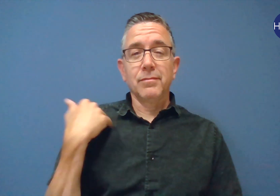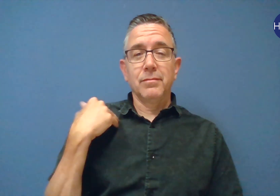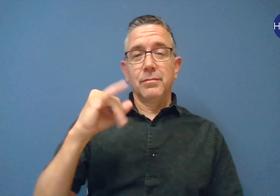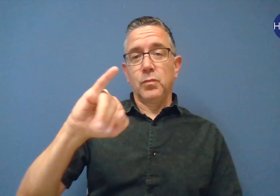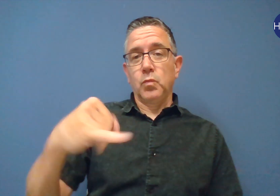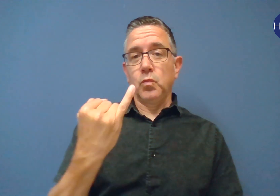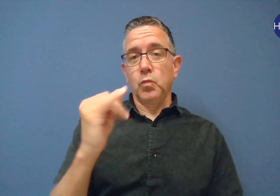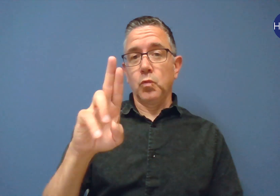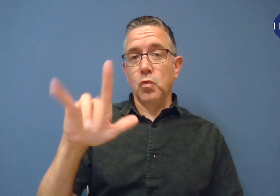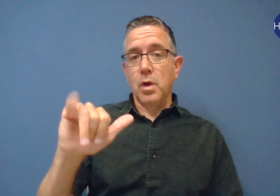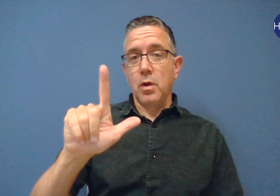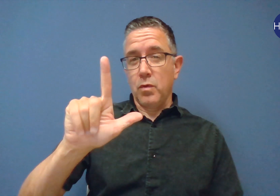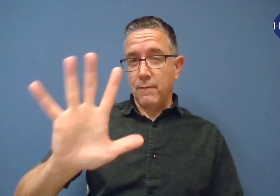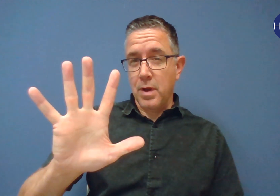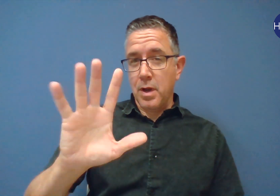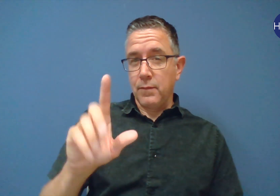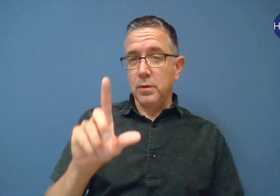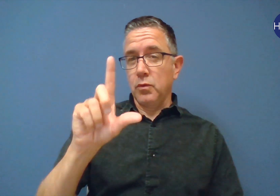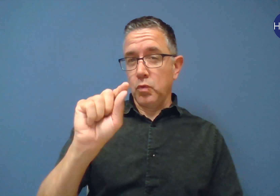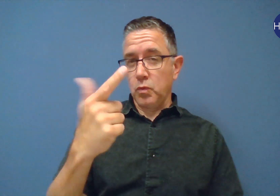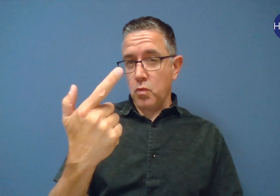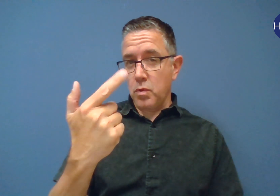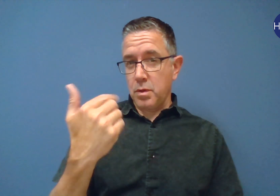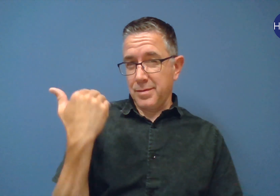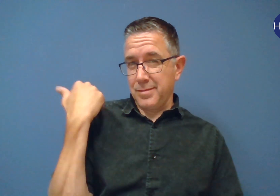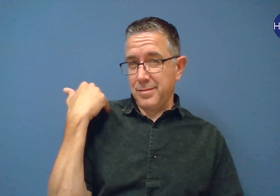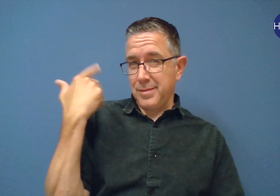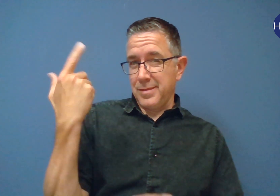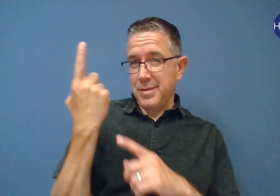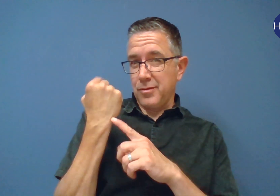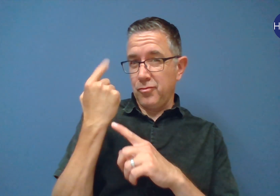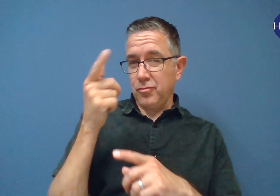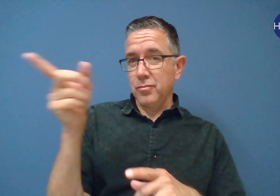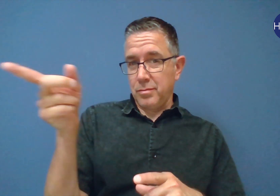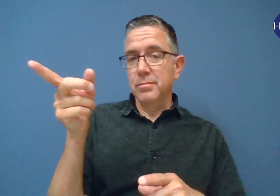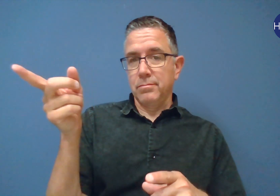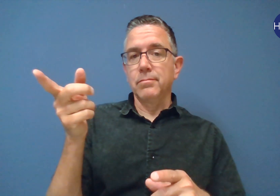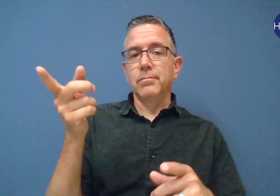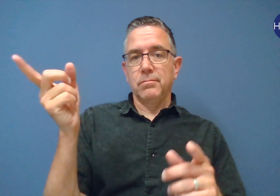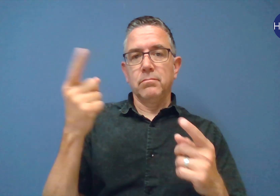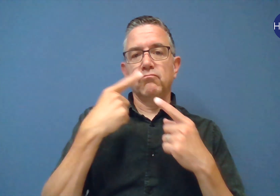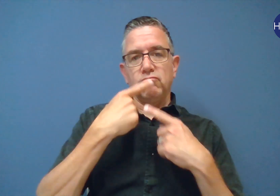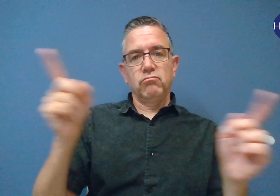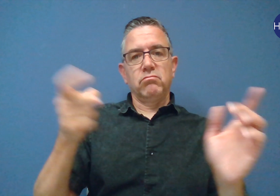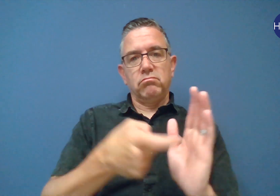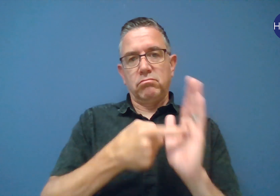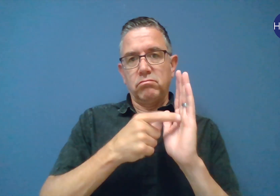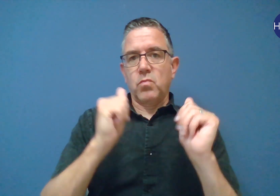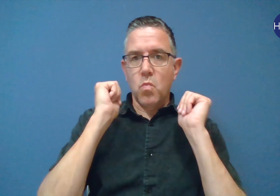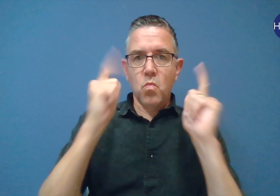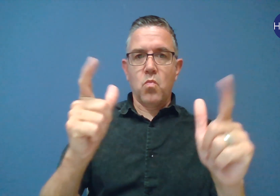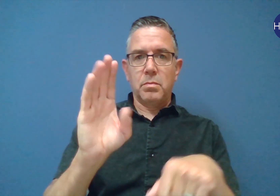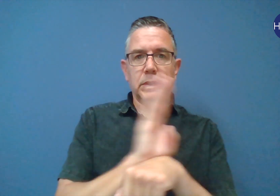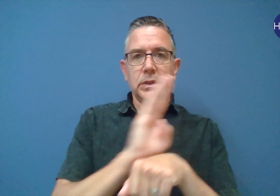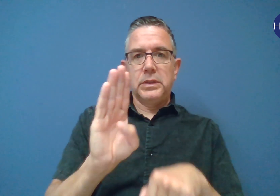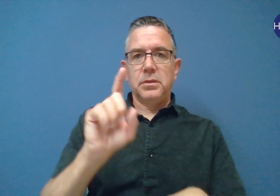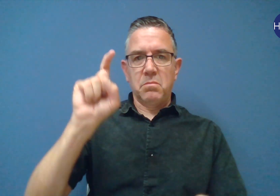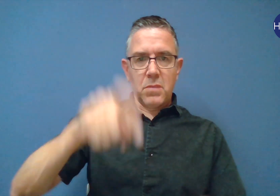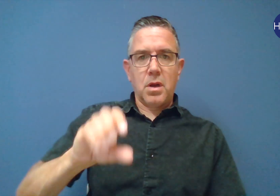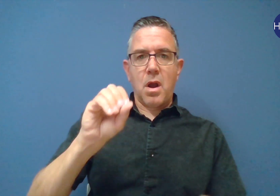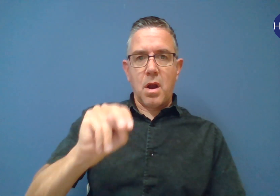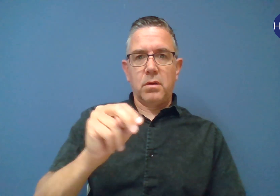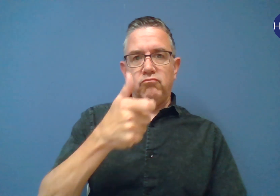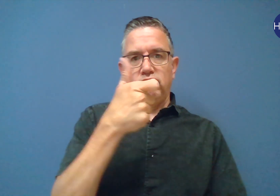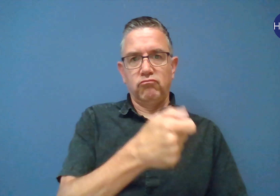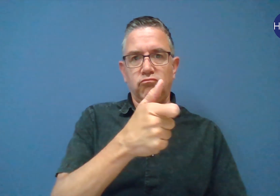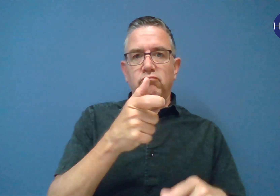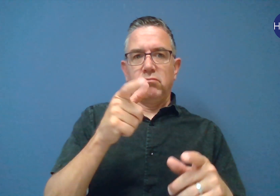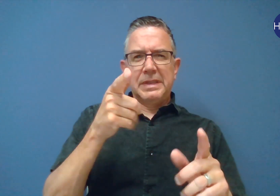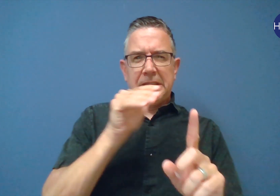On July 25, 2021, last year, the law is effective that... all businesses in Washington State should have their TVs on with CC!